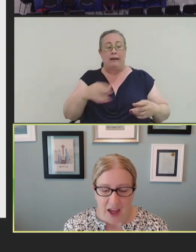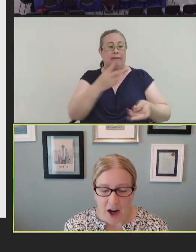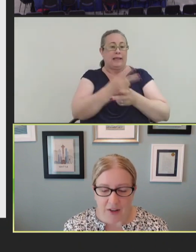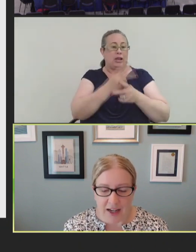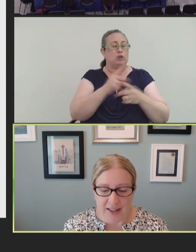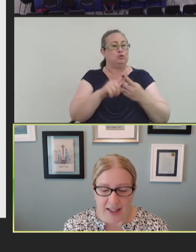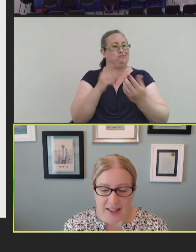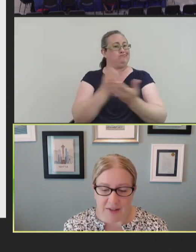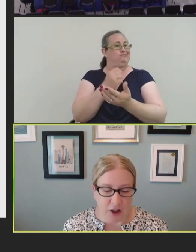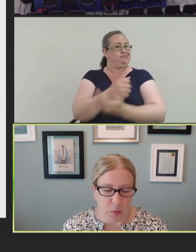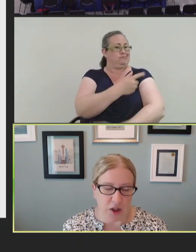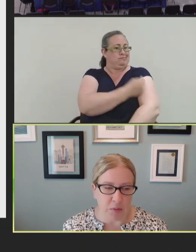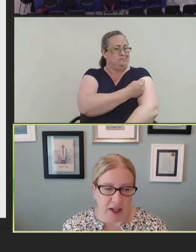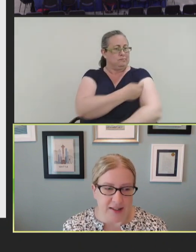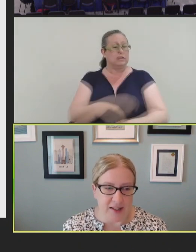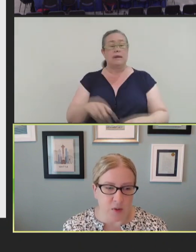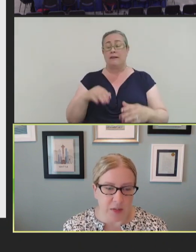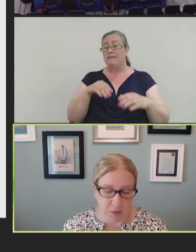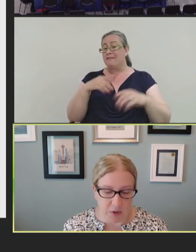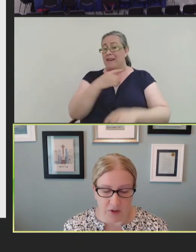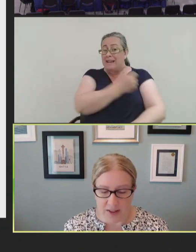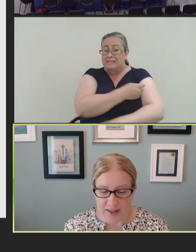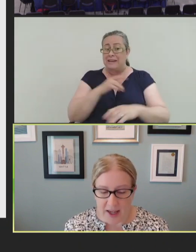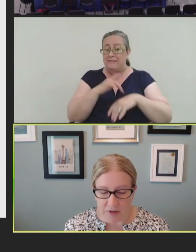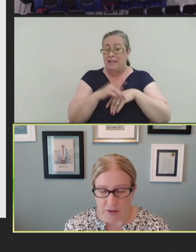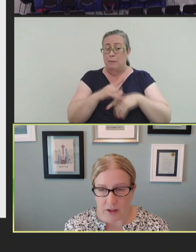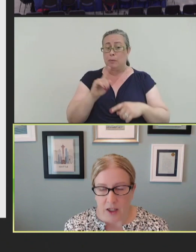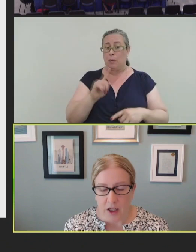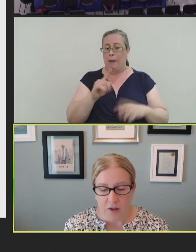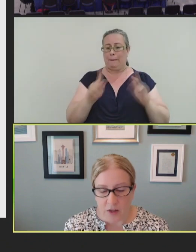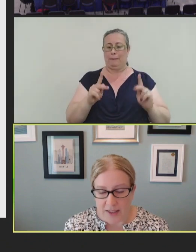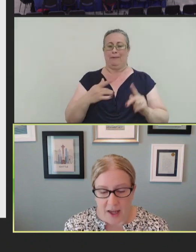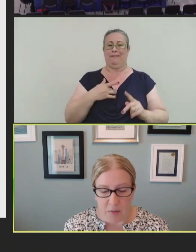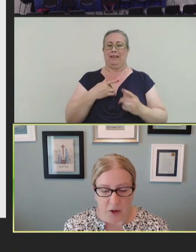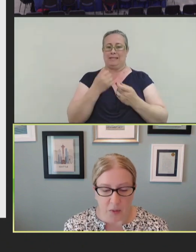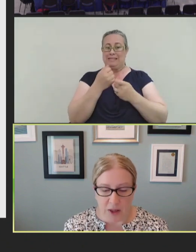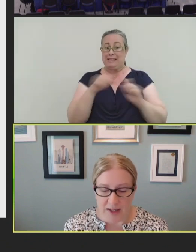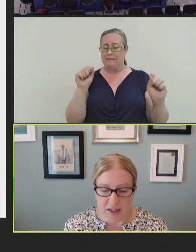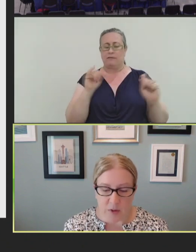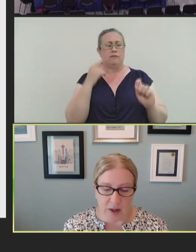Are vaccines available in places where people feel safe? For example, places where they will